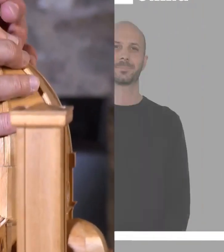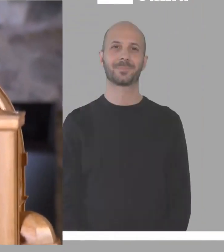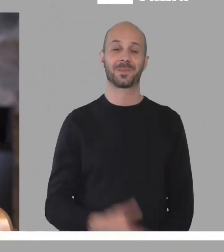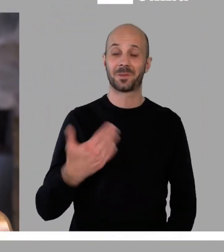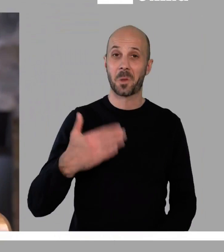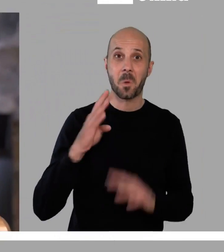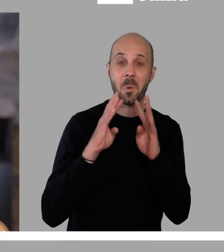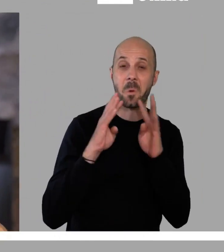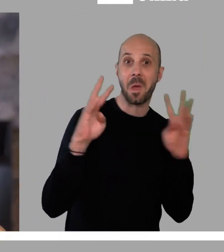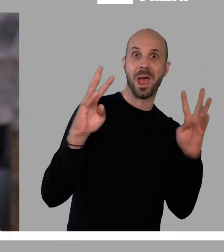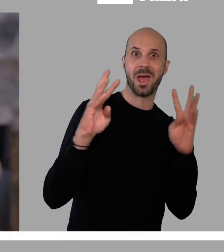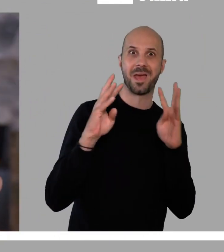Wow